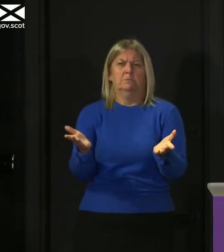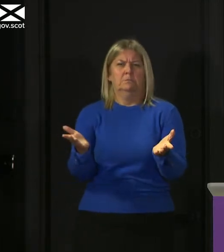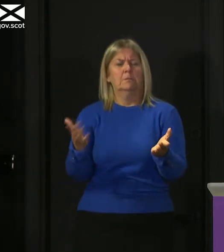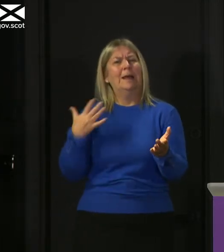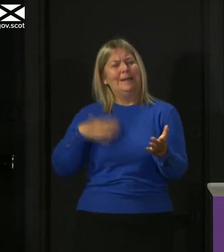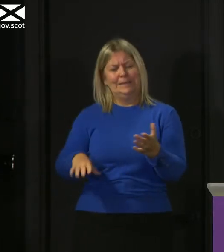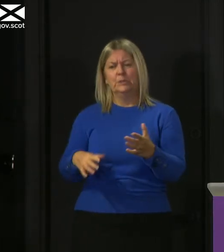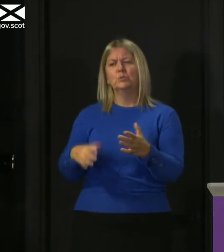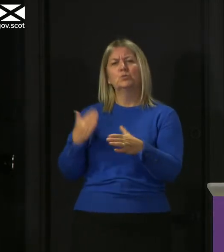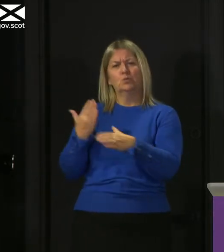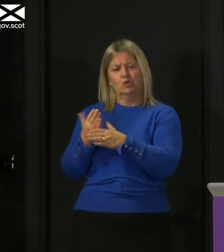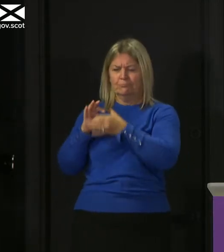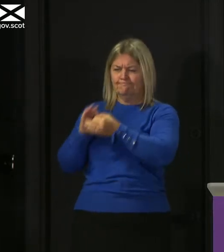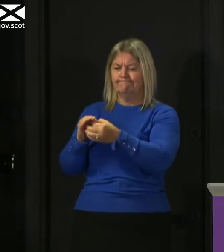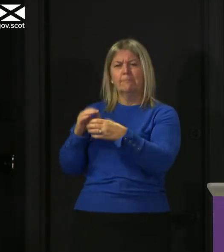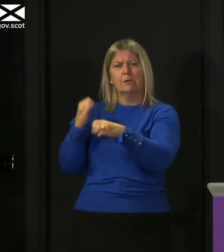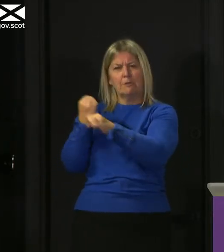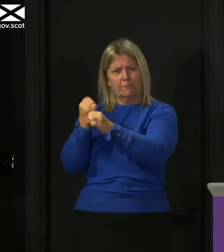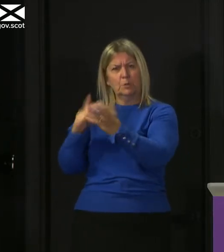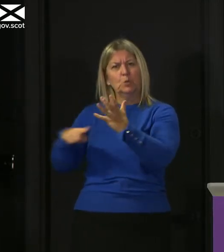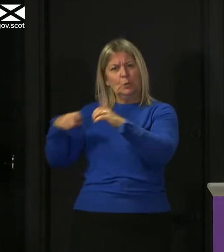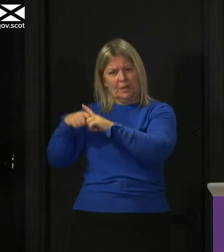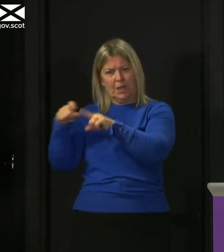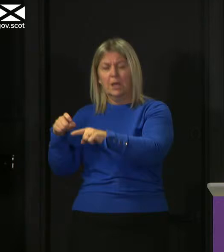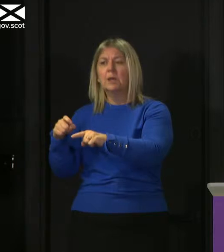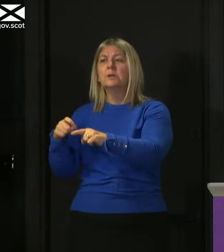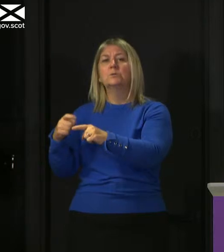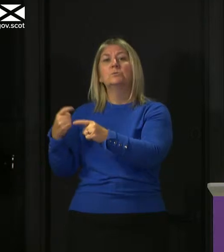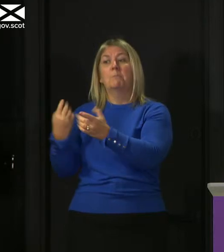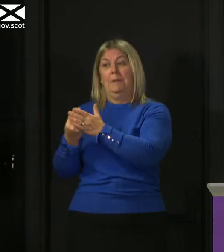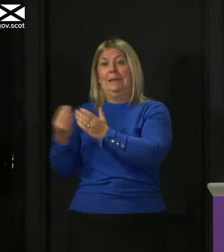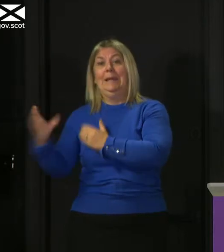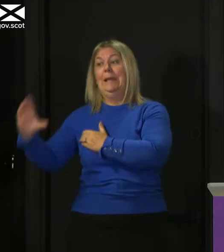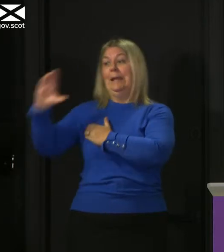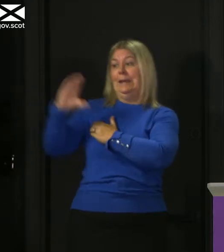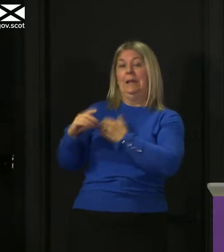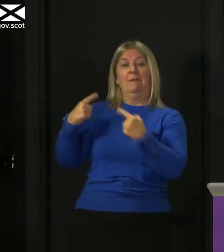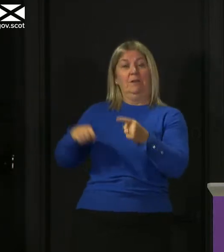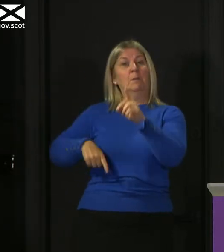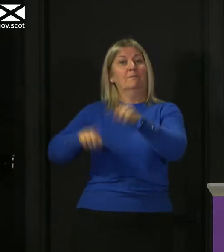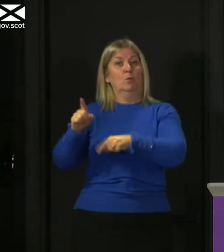get dedicated funding for football. And this is the point which I regret